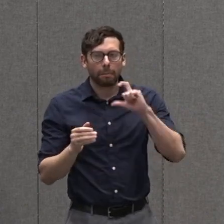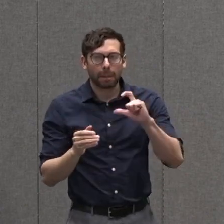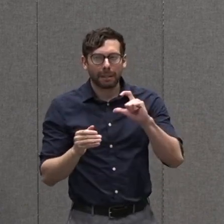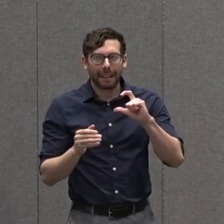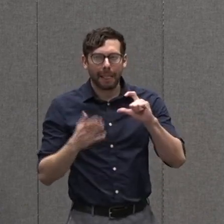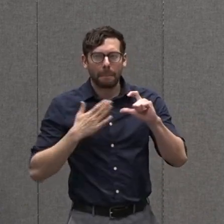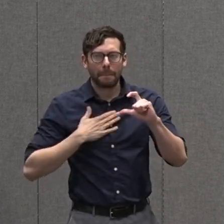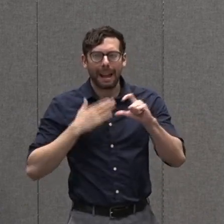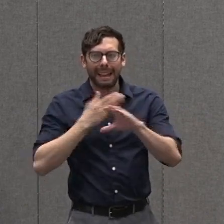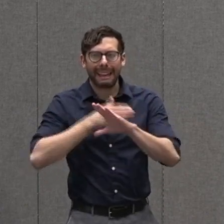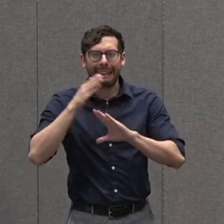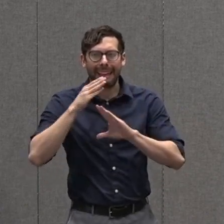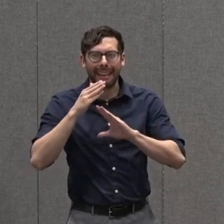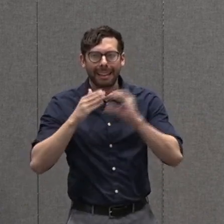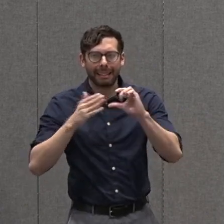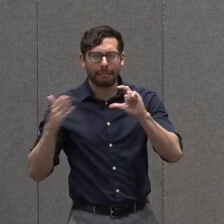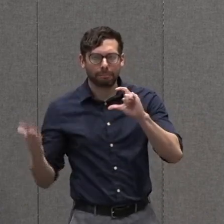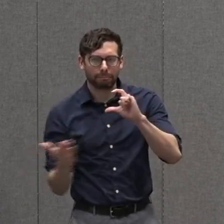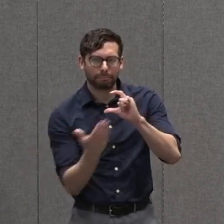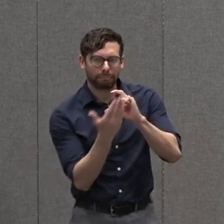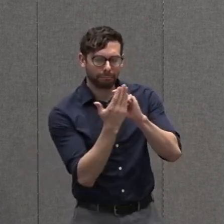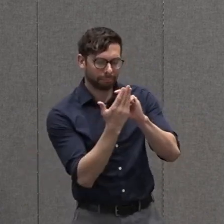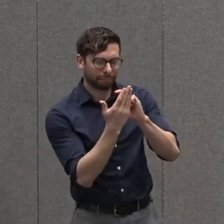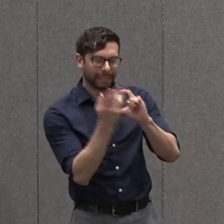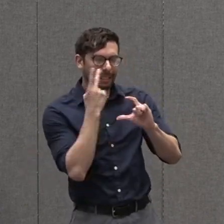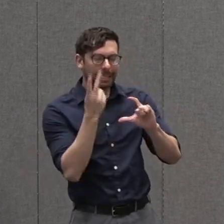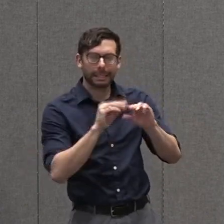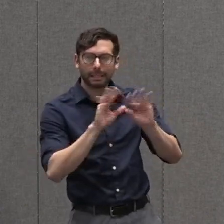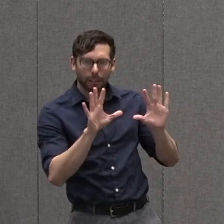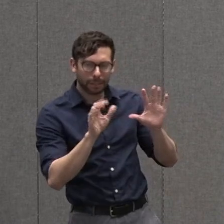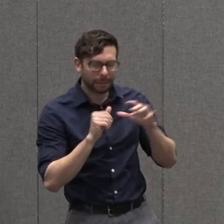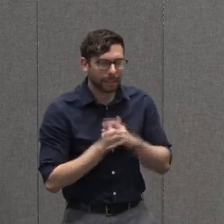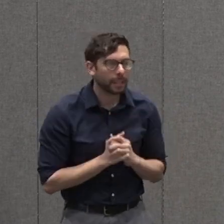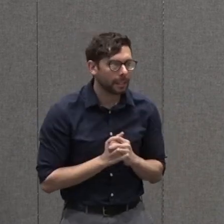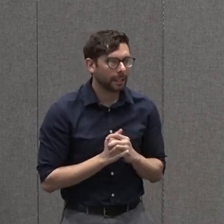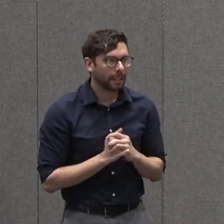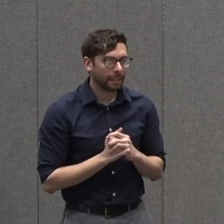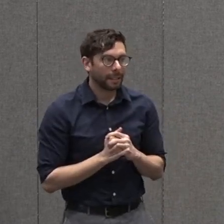But on this one, the skin that came off of the dead snake,